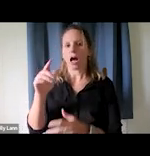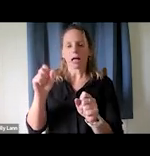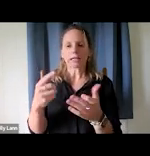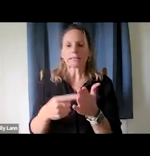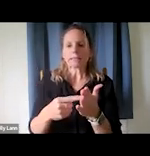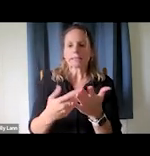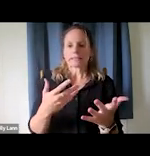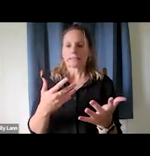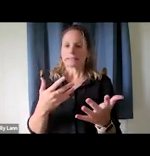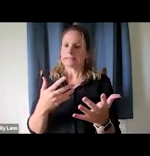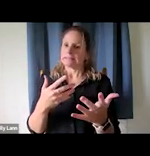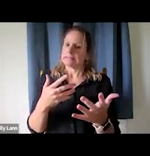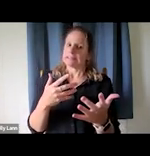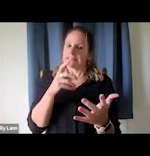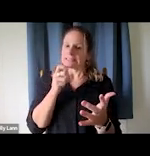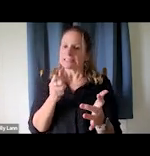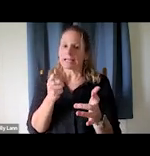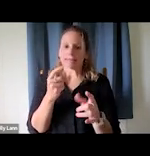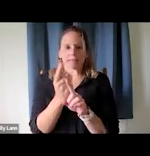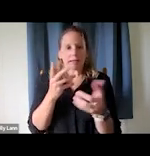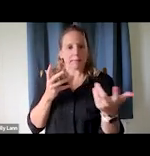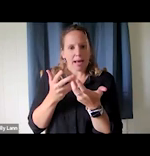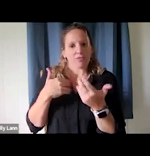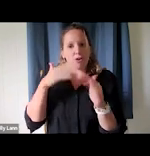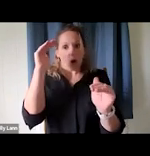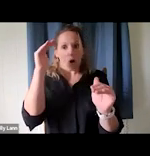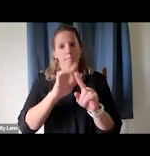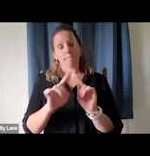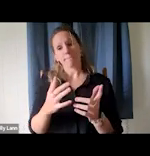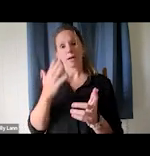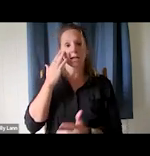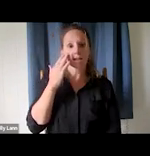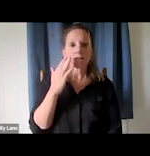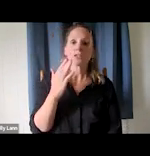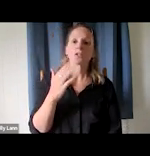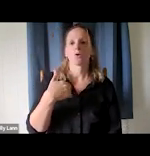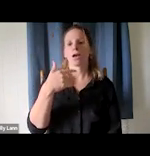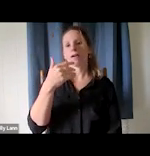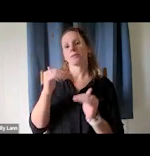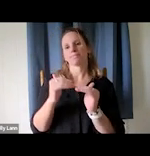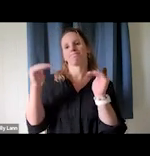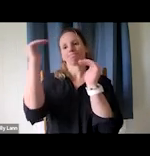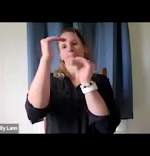you know, not go the way we want, but we just keep go, you know, of course, I'm taking that to an appeal level into hearing level.